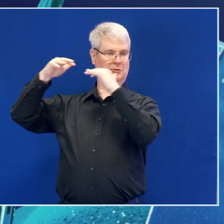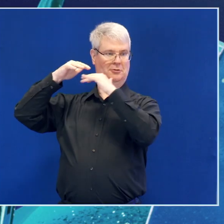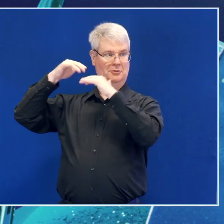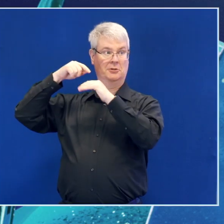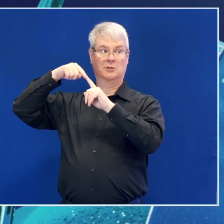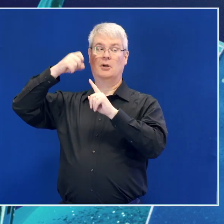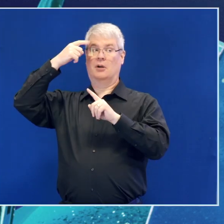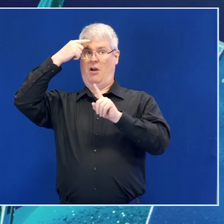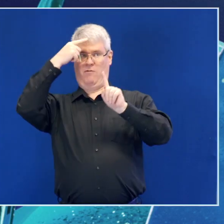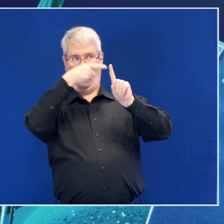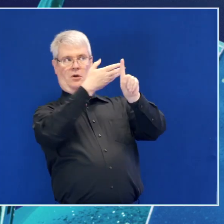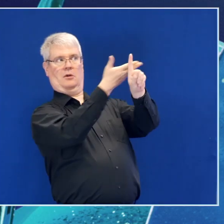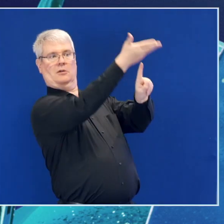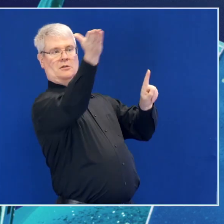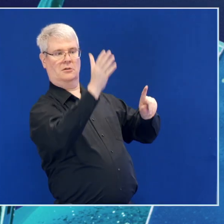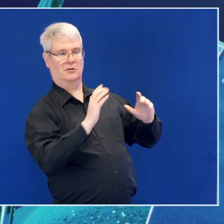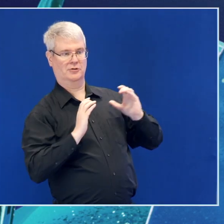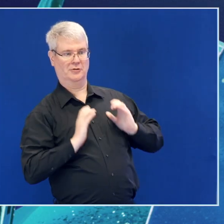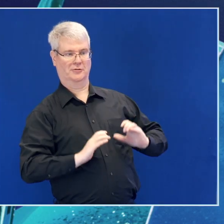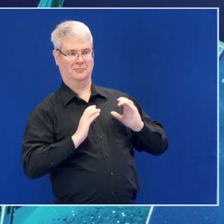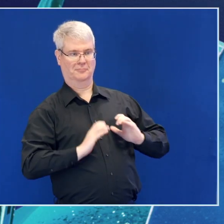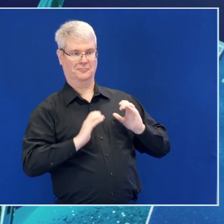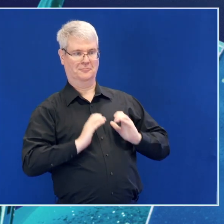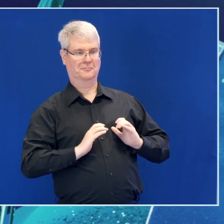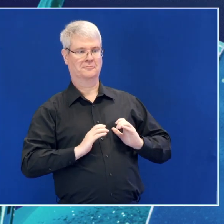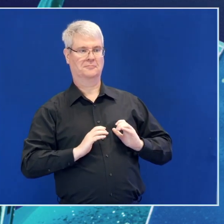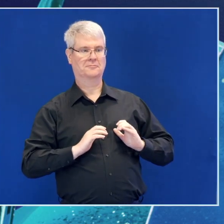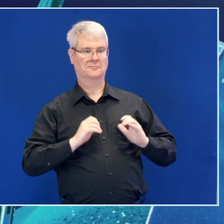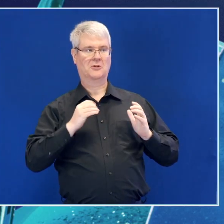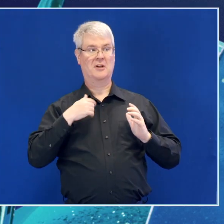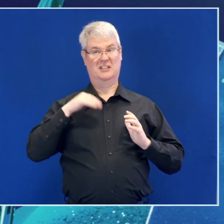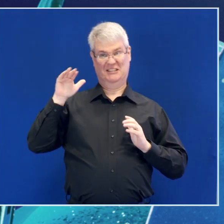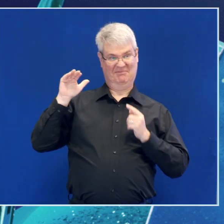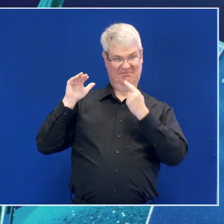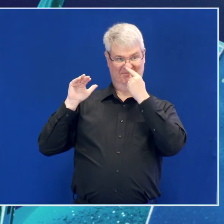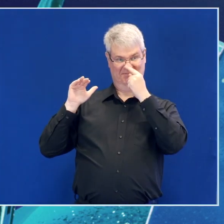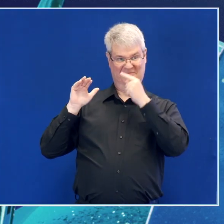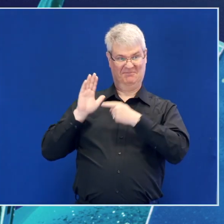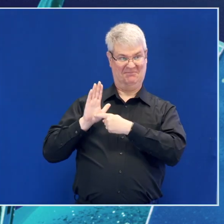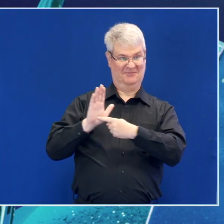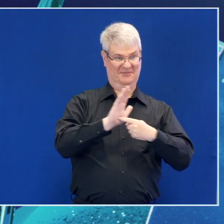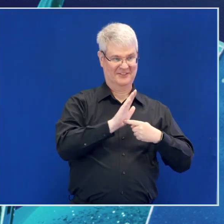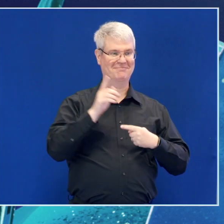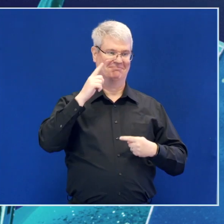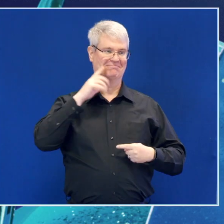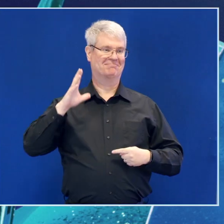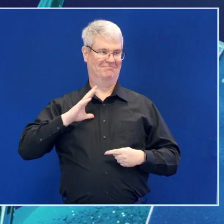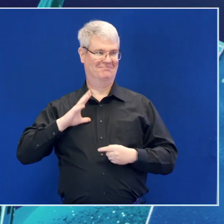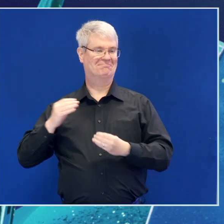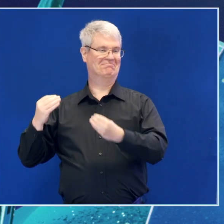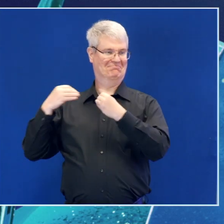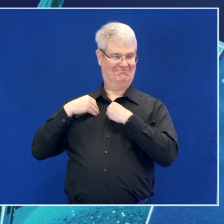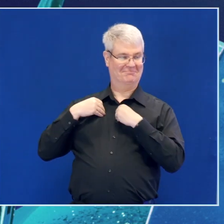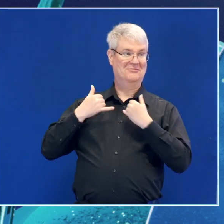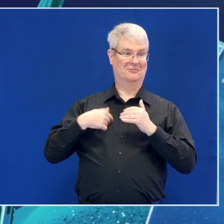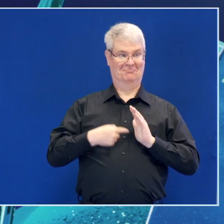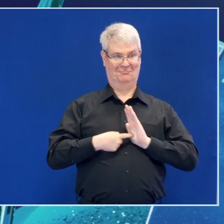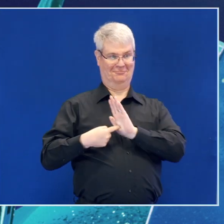I would like to demonstrate this. He provided it to me, and then I used Cowork to Contosoize it. I genericized it.